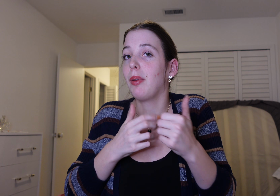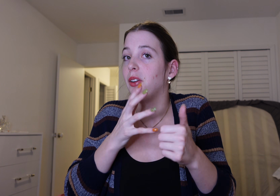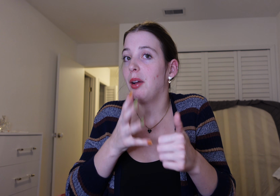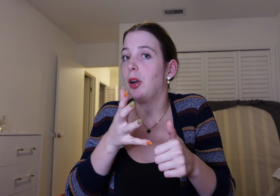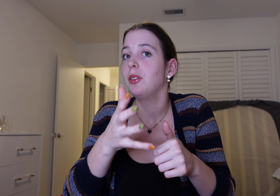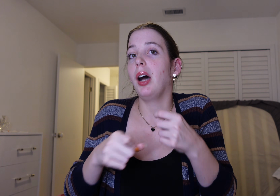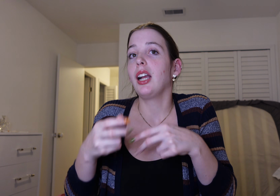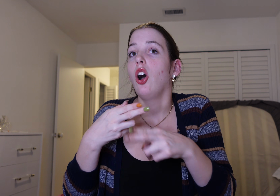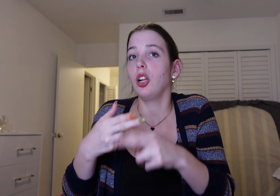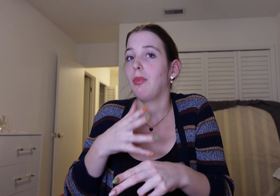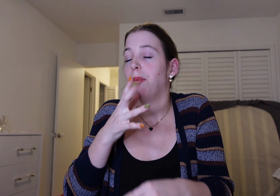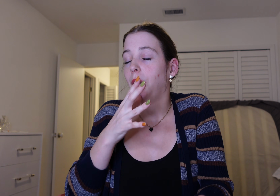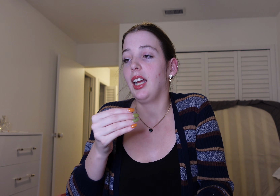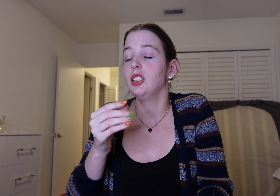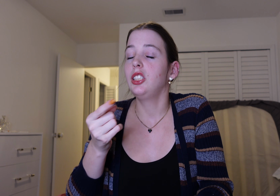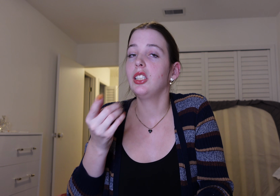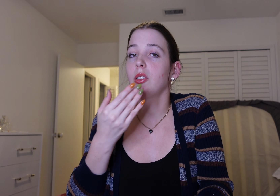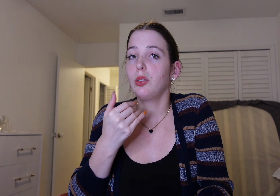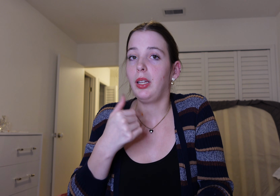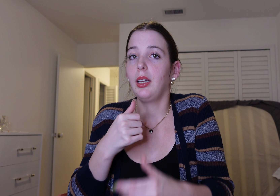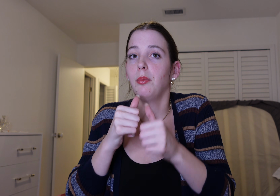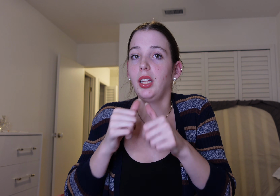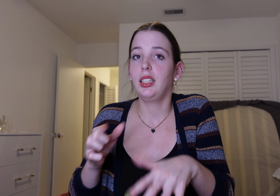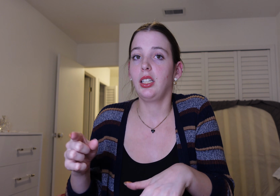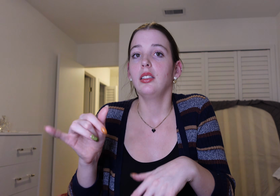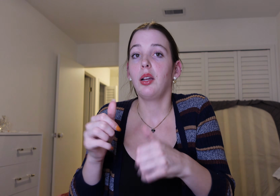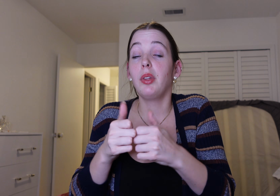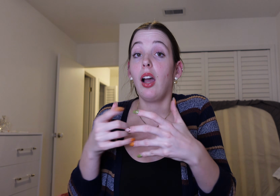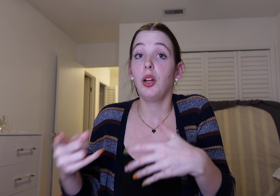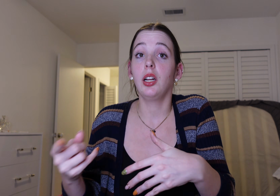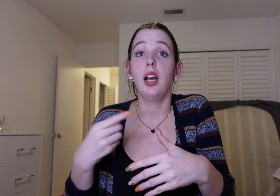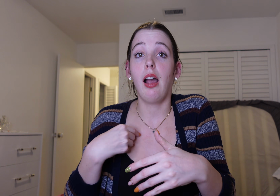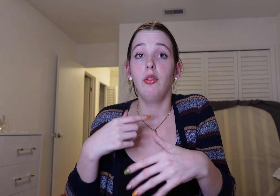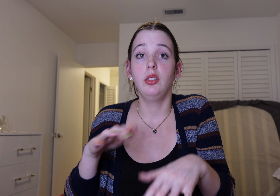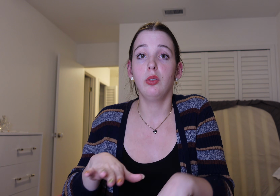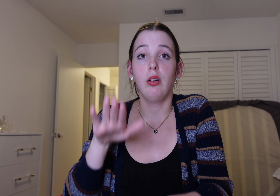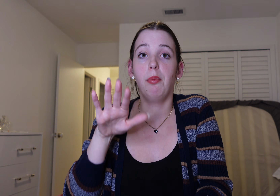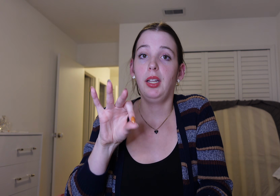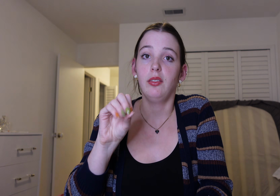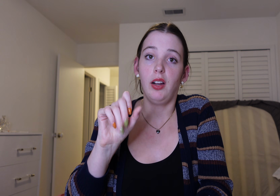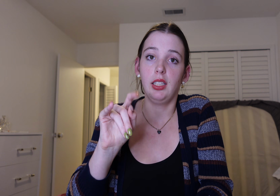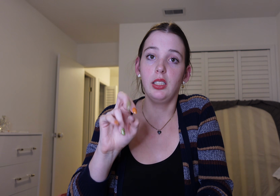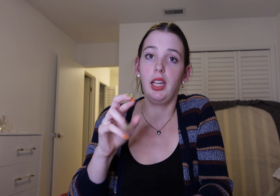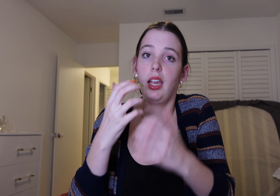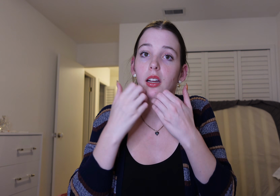my grandma, but I call her my mom, and she's so sweet, bless her like, without her, I would grow up in foster care,